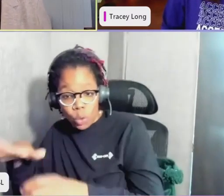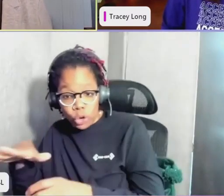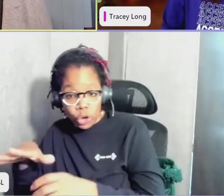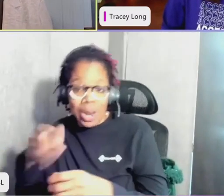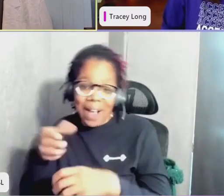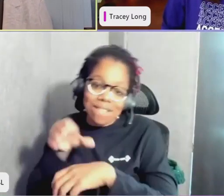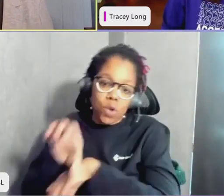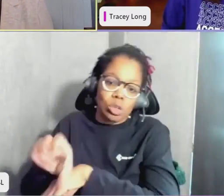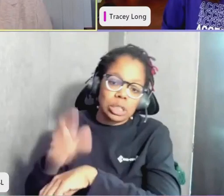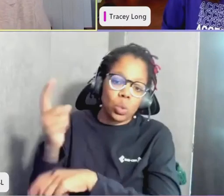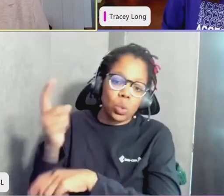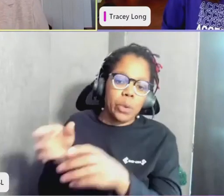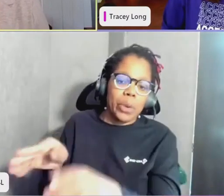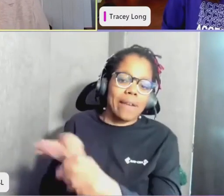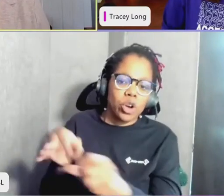things, and I think it is important that we don't